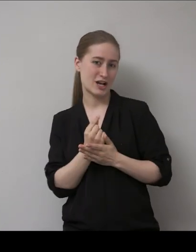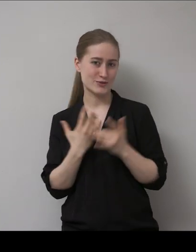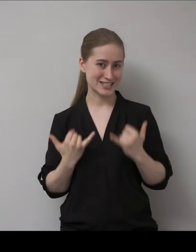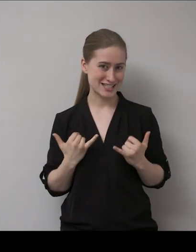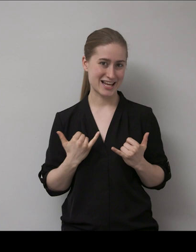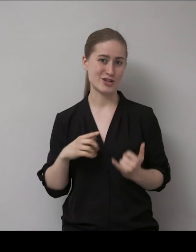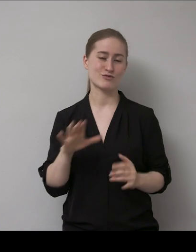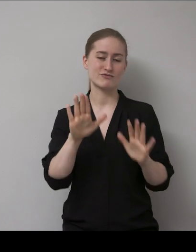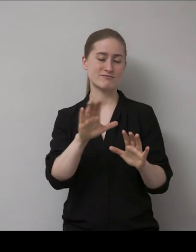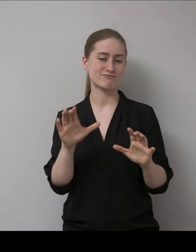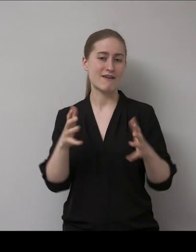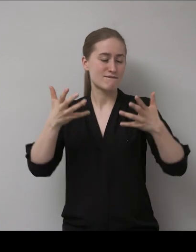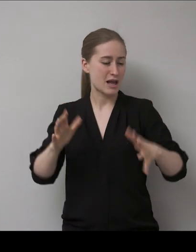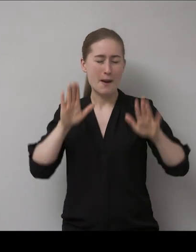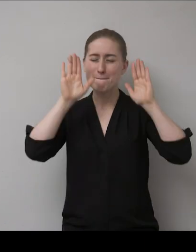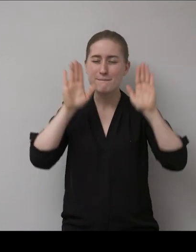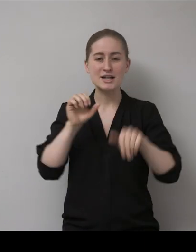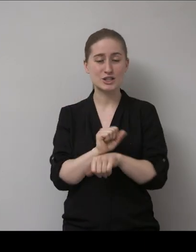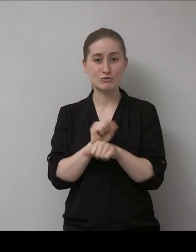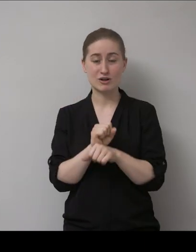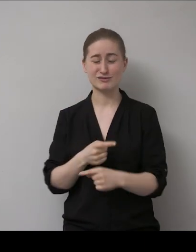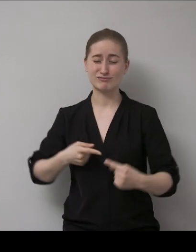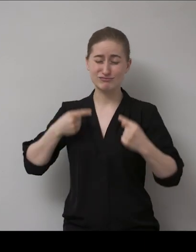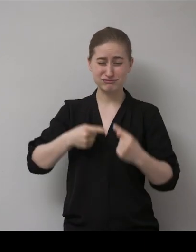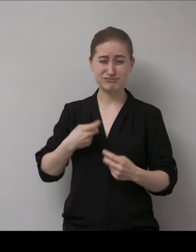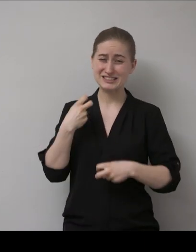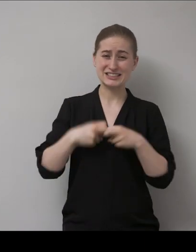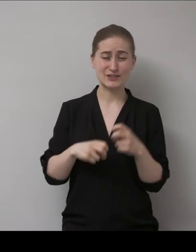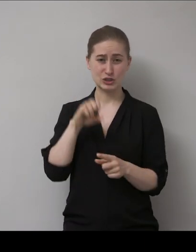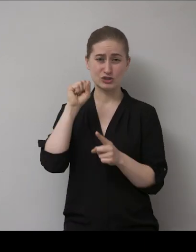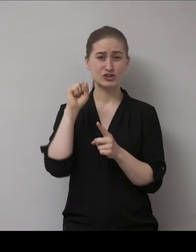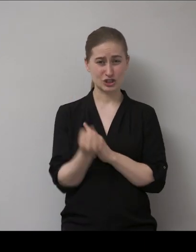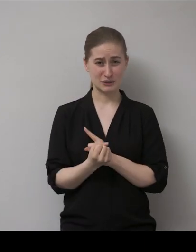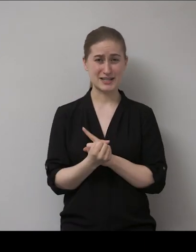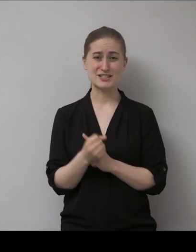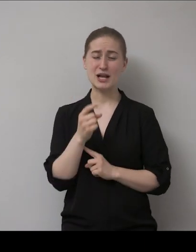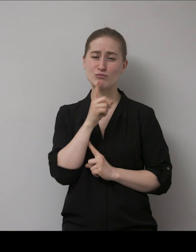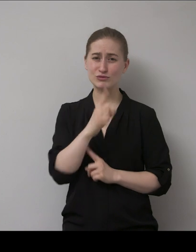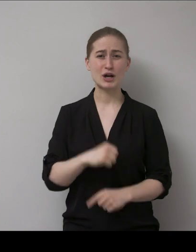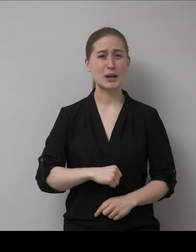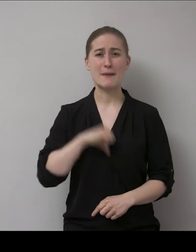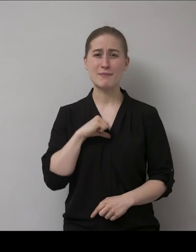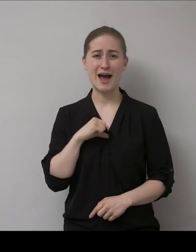You've done amazing work under trying circumstances, and I'm incredibly proud. Bravo!